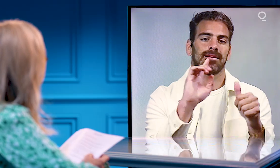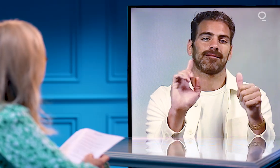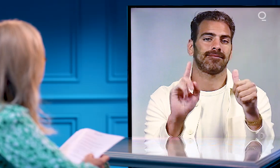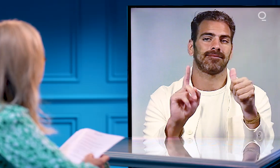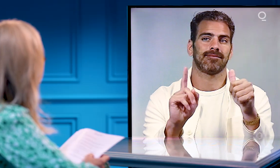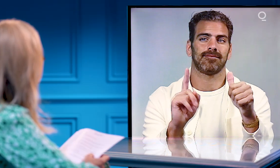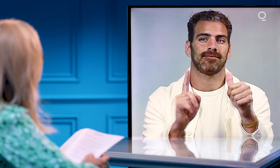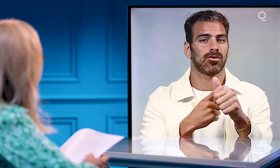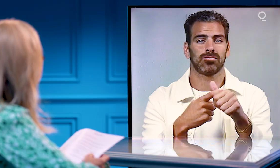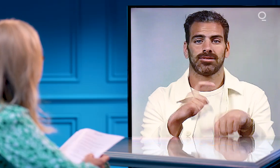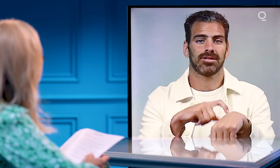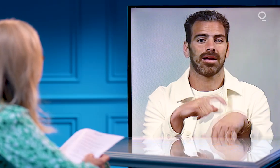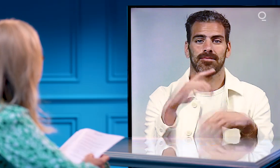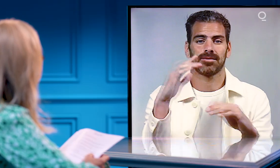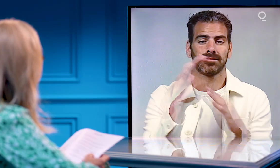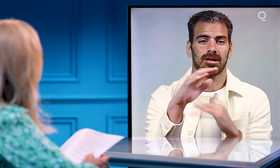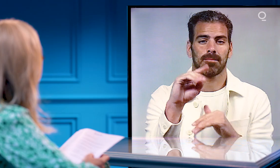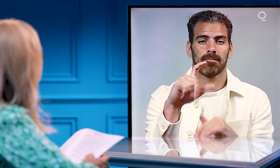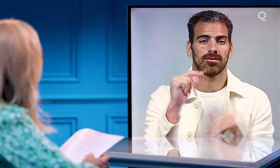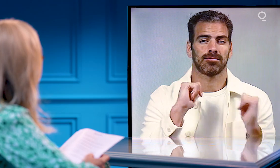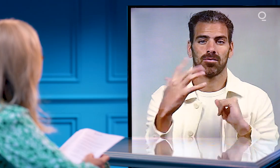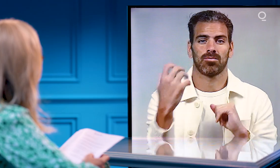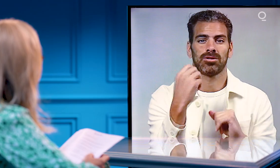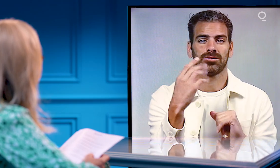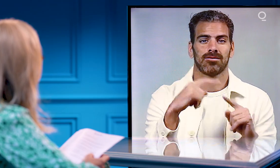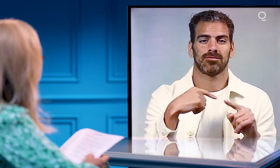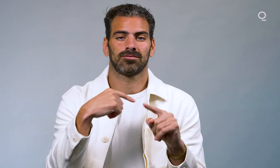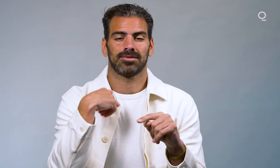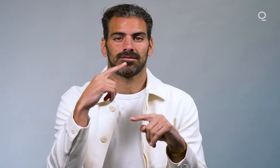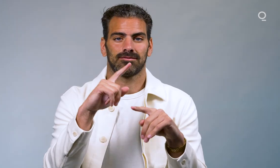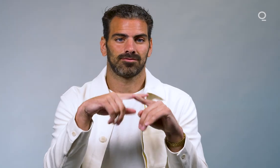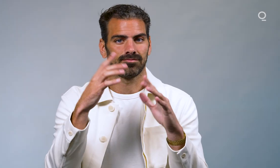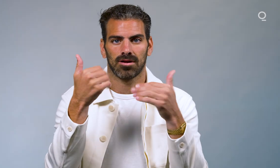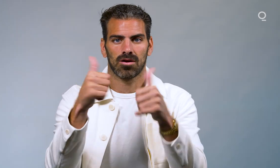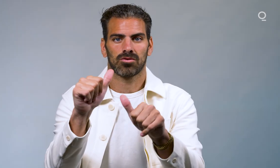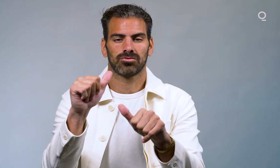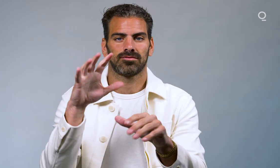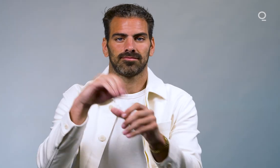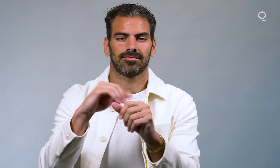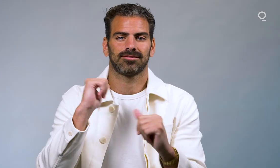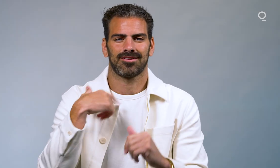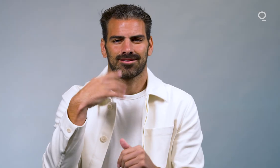Absolutely, absolutely. It was honestly one of the first things that I considered. I remember when "America's Next Top Model"